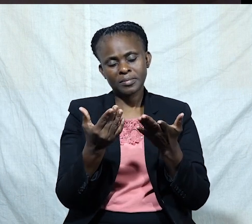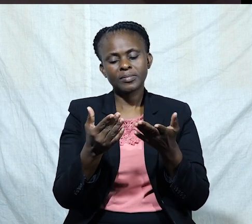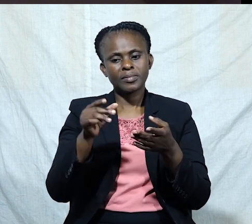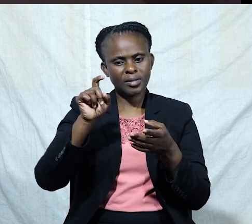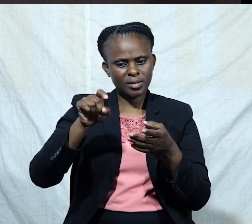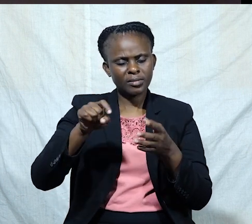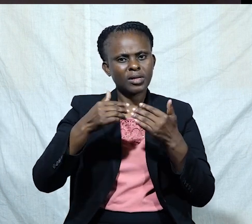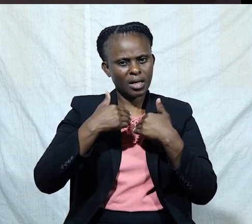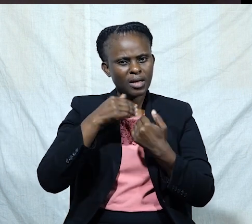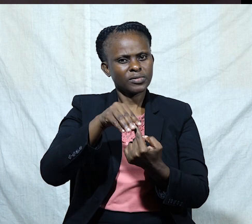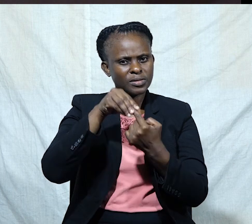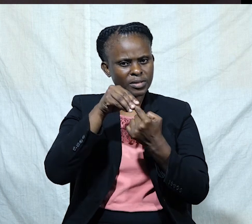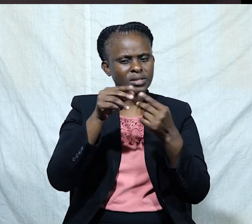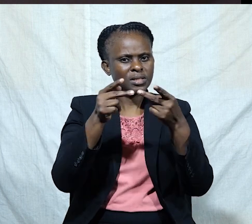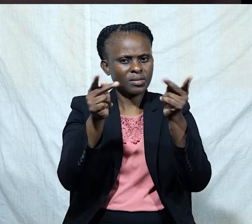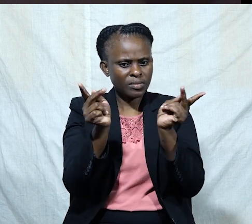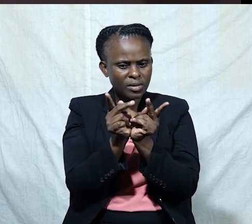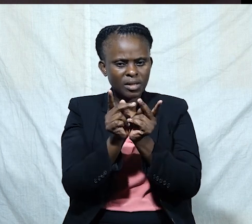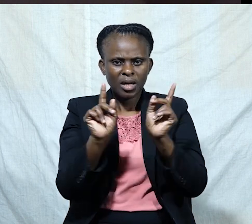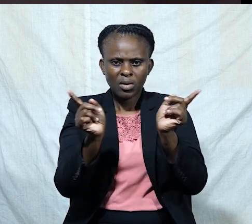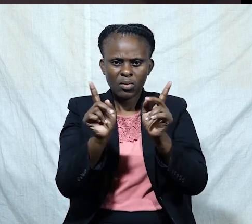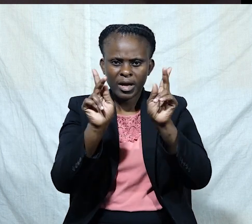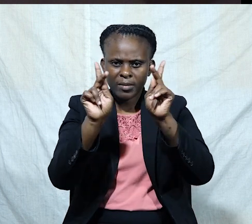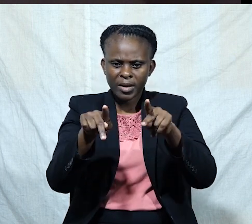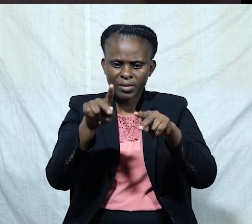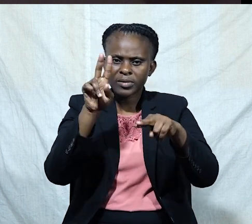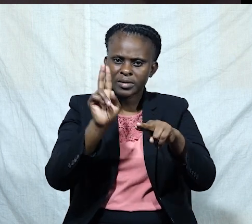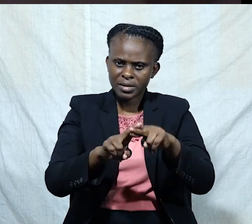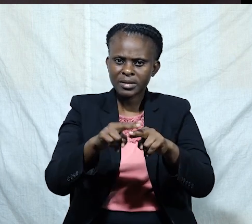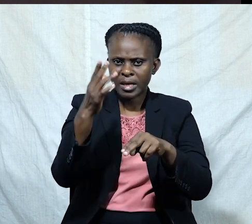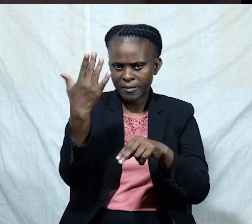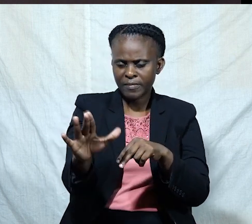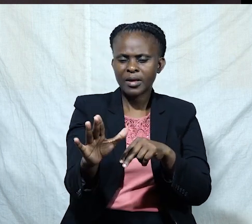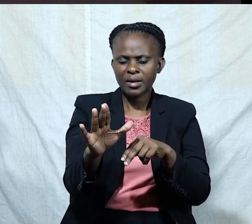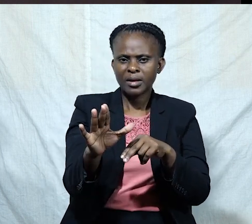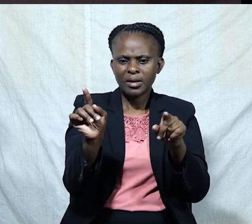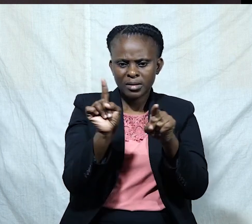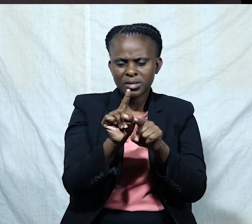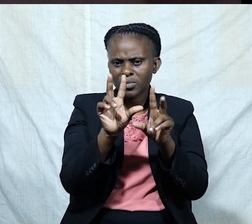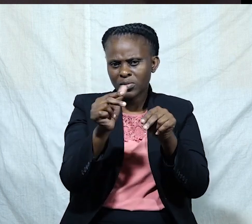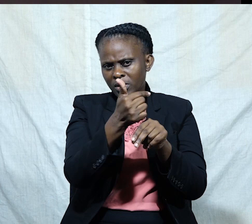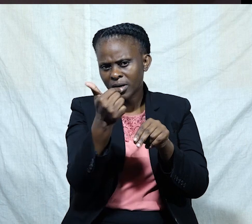having a specific place where a person has to sit and no other person can use their camera.